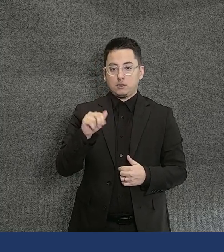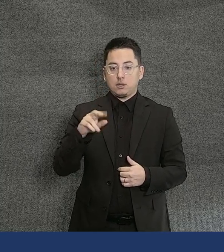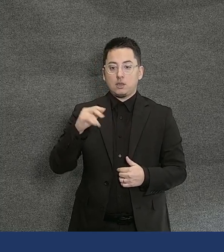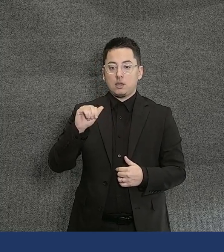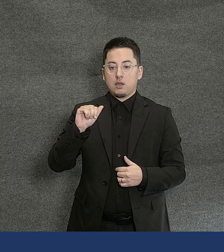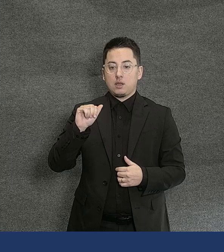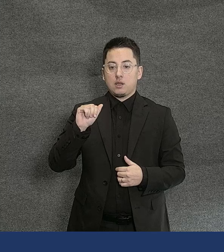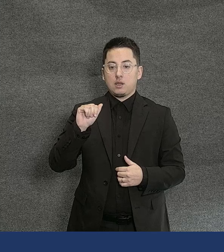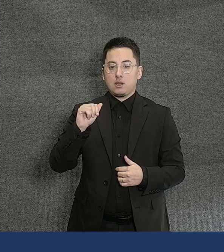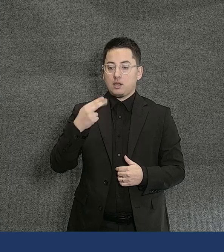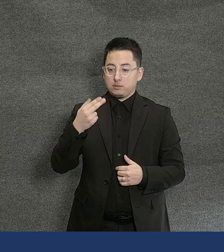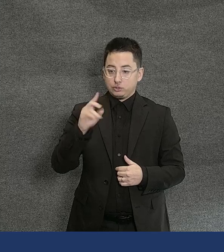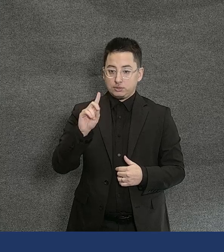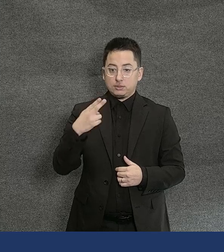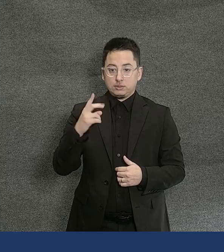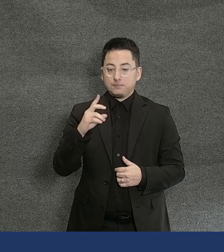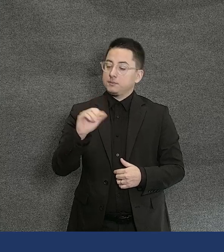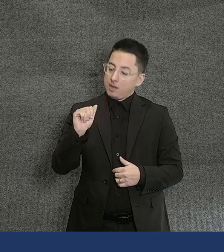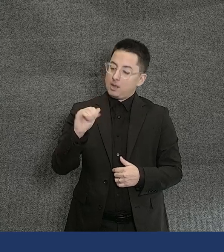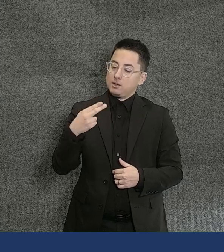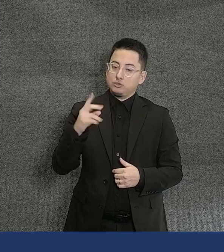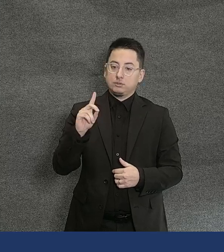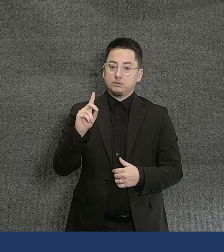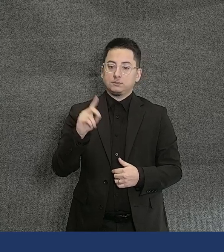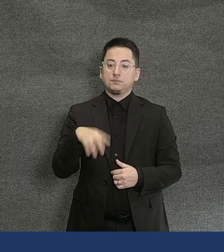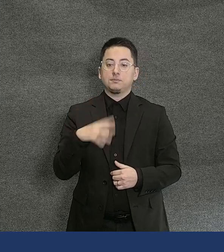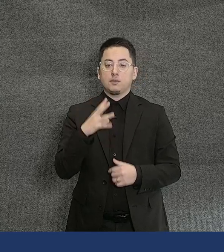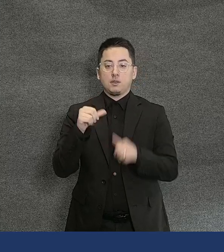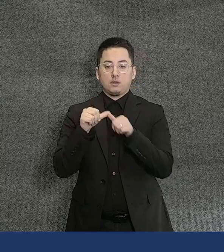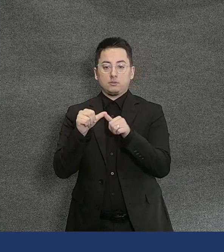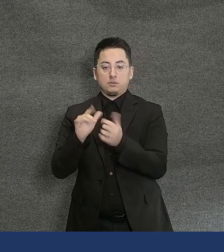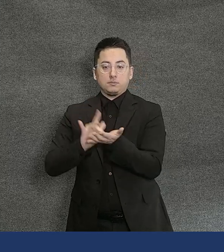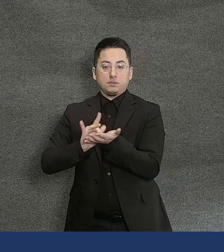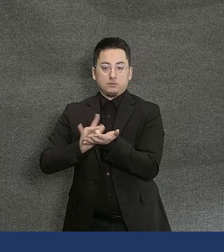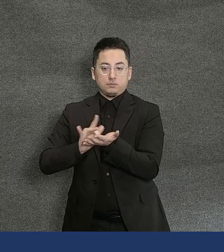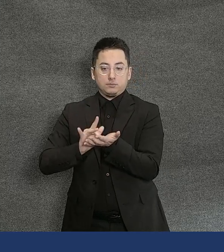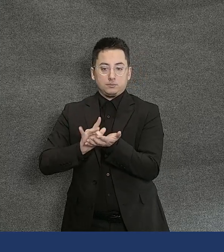as well. And I grew up knowing that I have a disability.